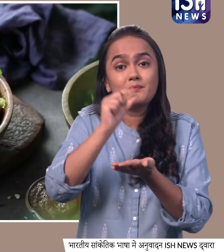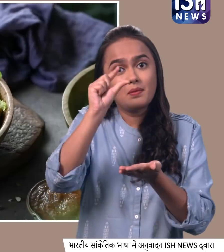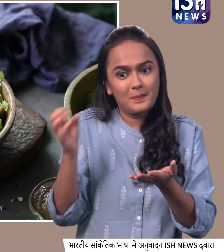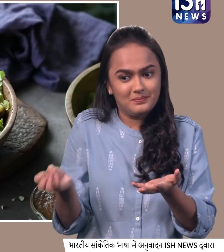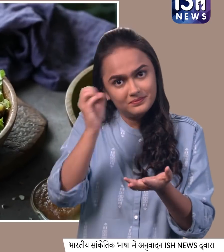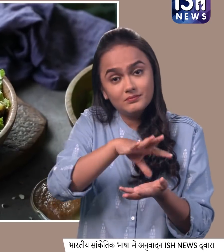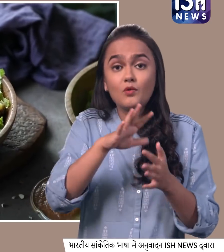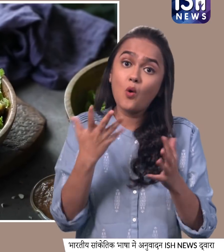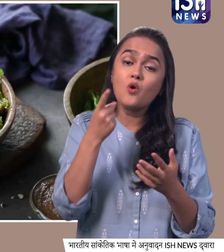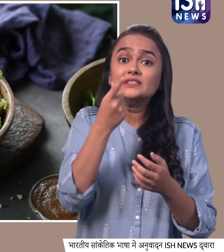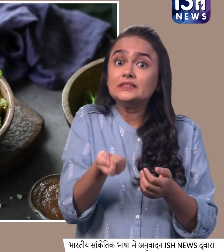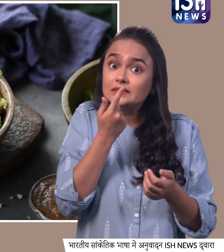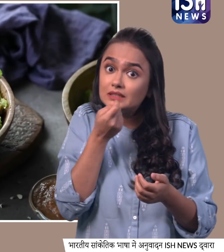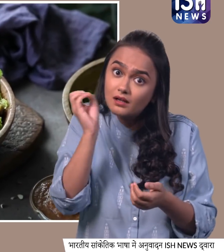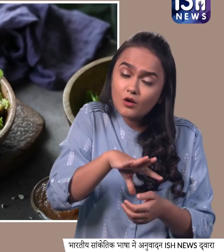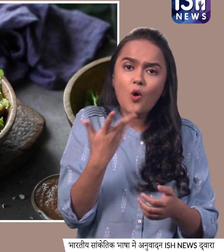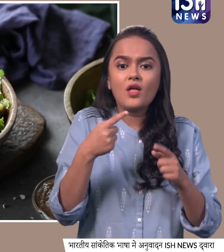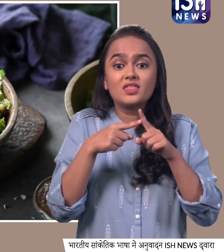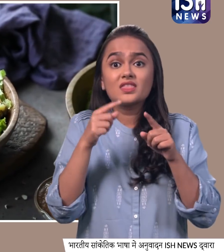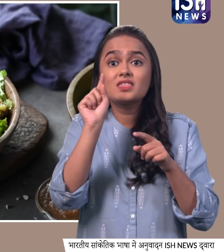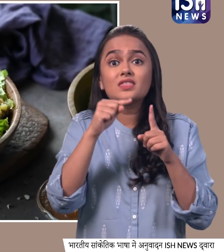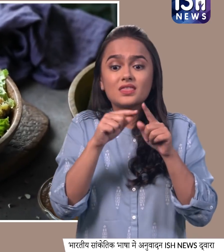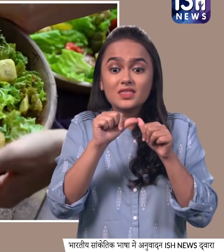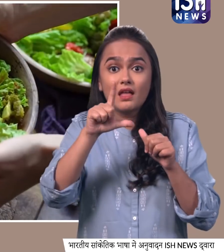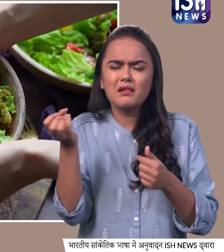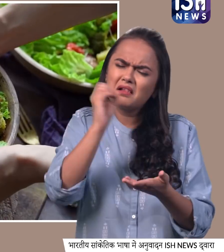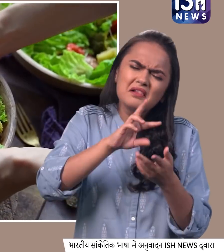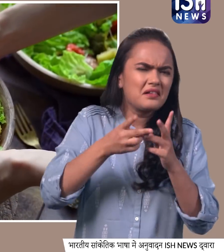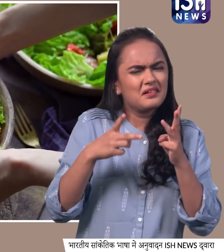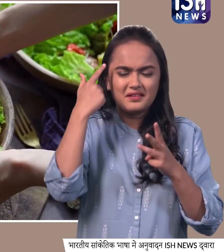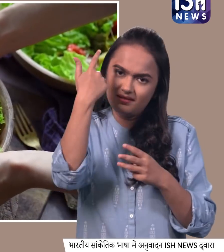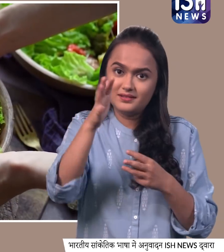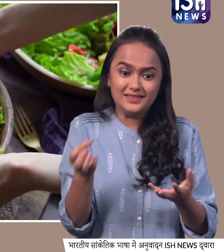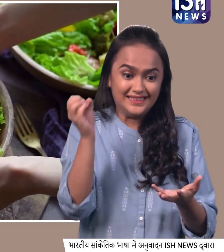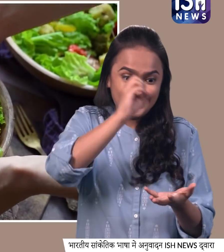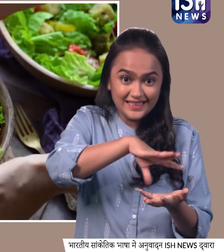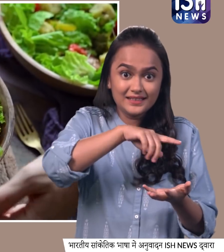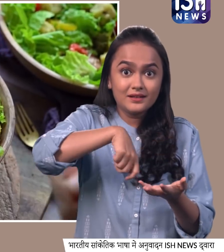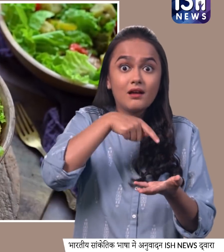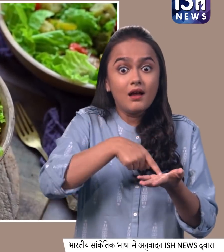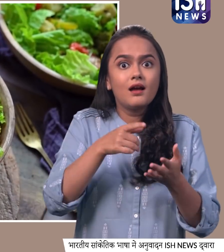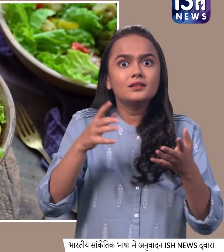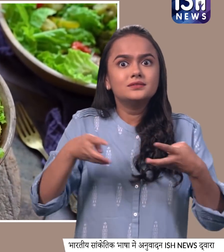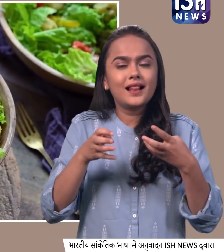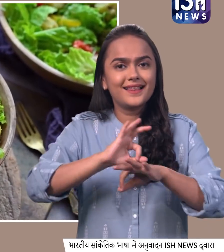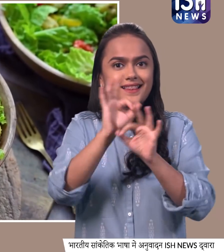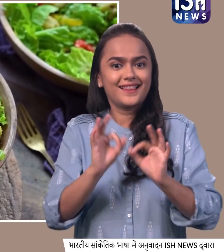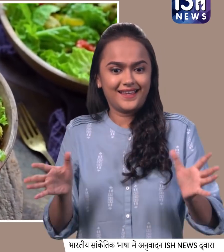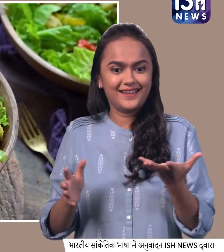If you want, you can use roasted peanuts or sesame seeds too There! Our sweet potato salad is ready too